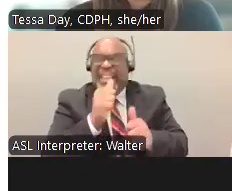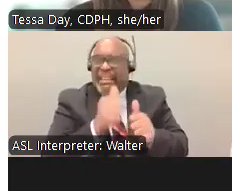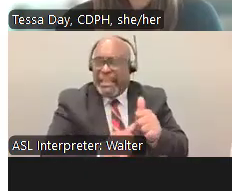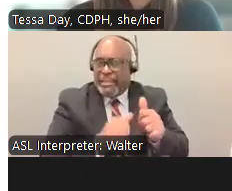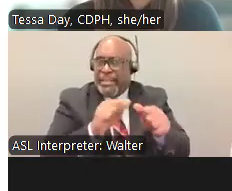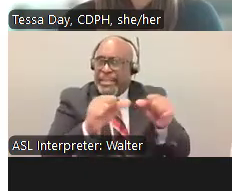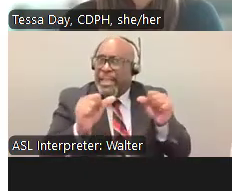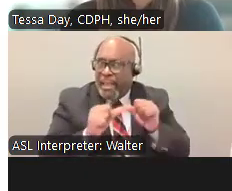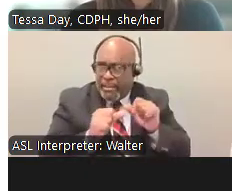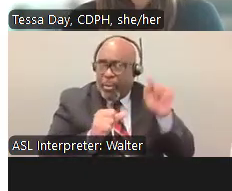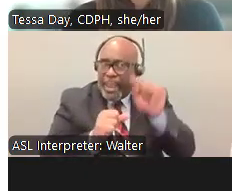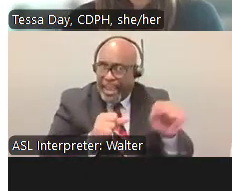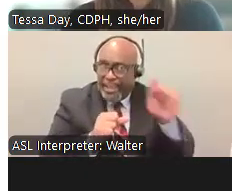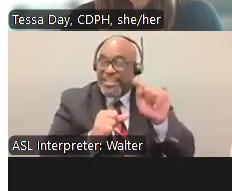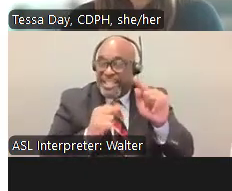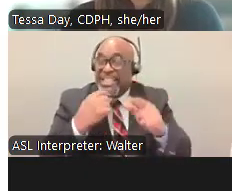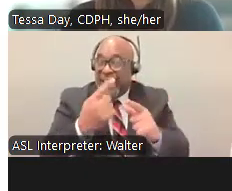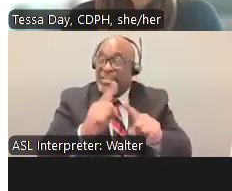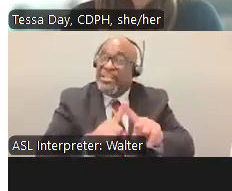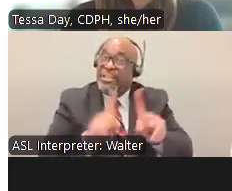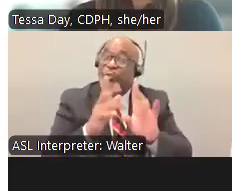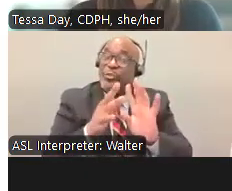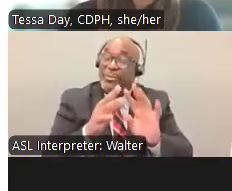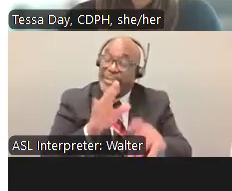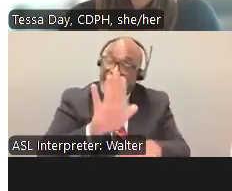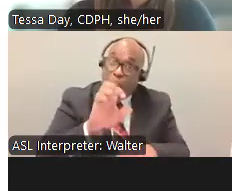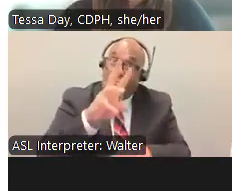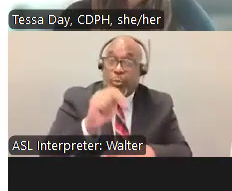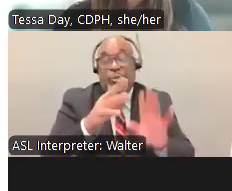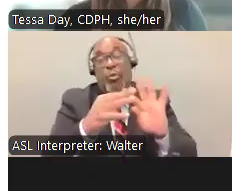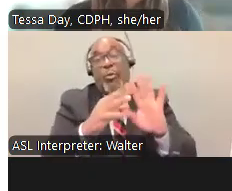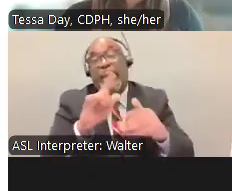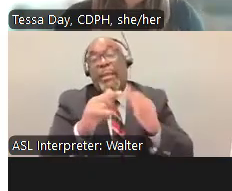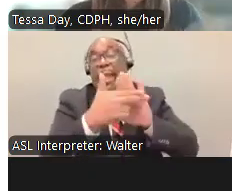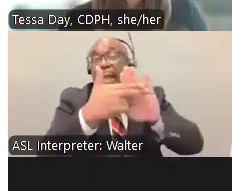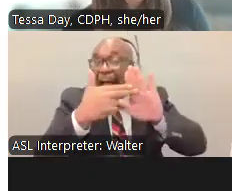13:36:16 through tells its own story and 13:36:17 highlights the interconnected